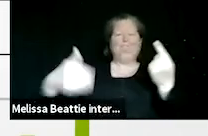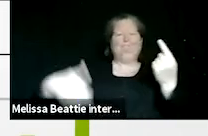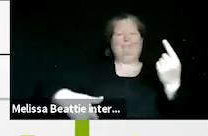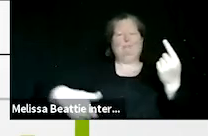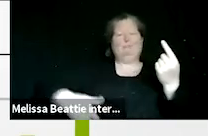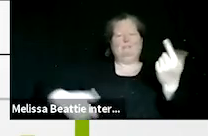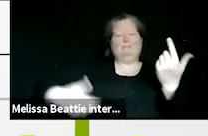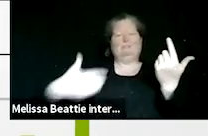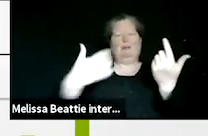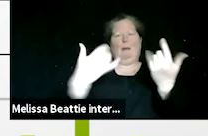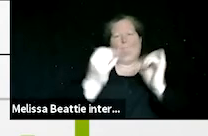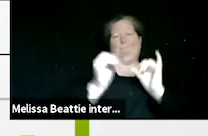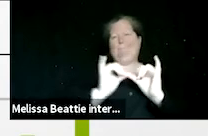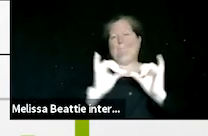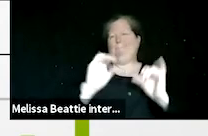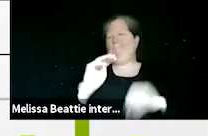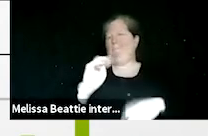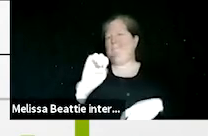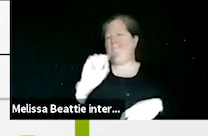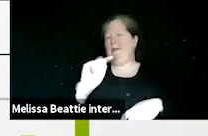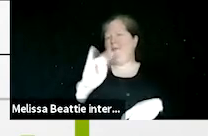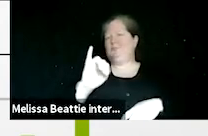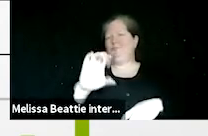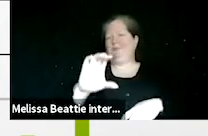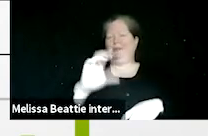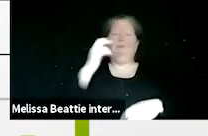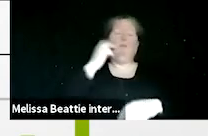metric. And you can tell flipping it around and all that was that first one is probably